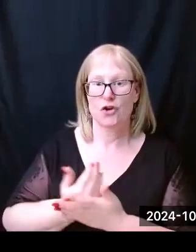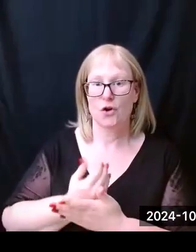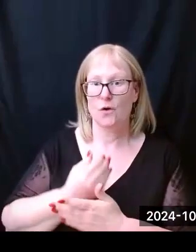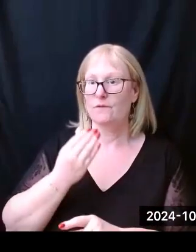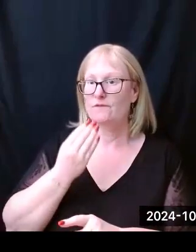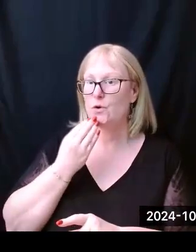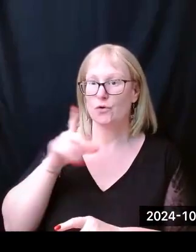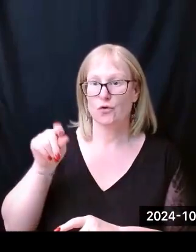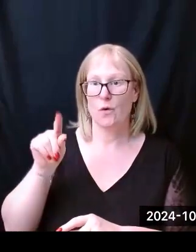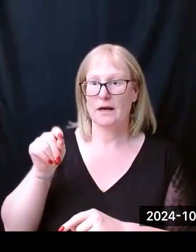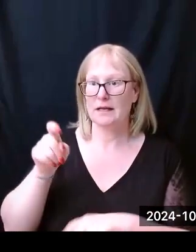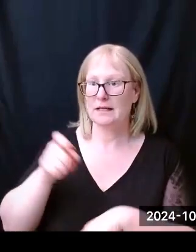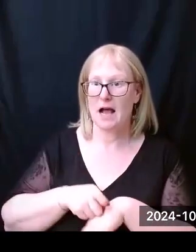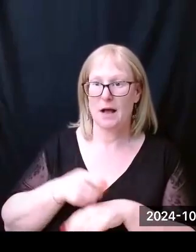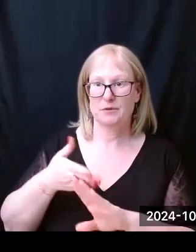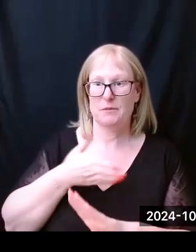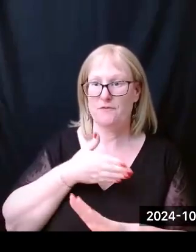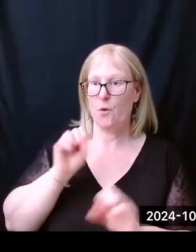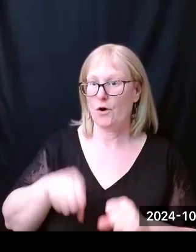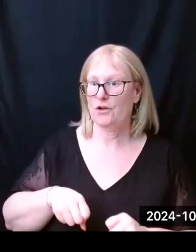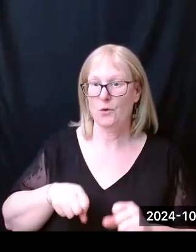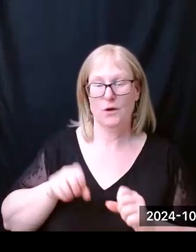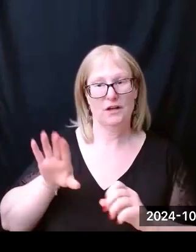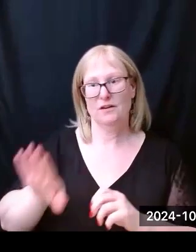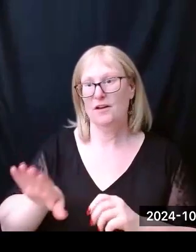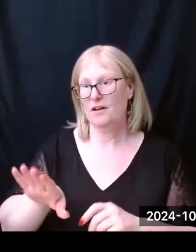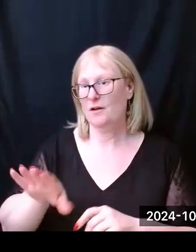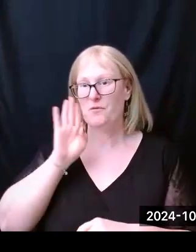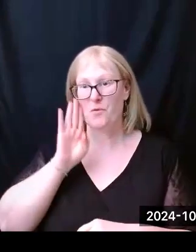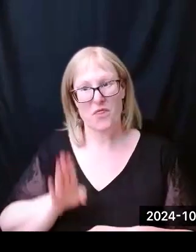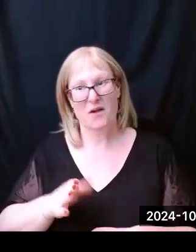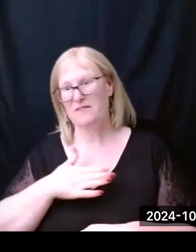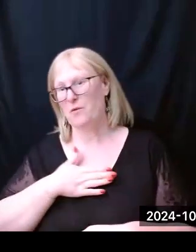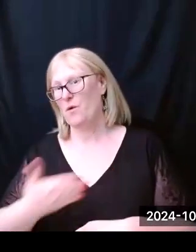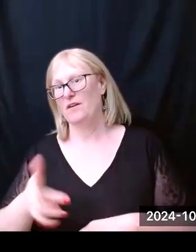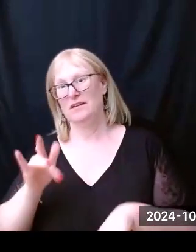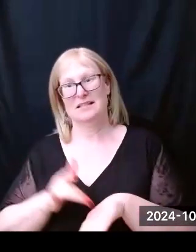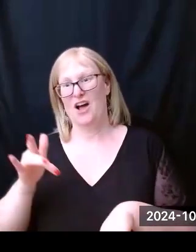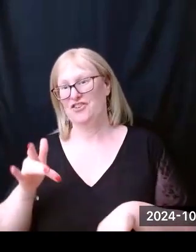And that's a typically developing toddler. So remember, whenever we're trying